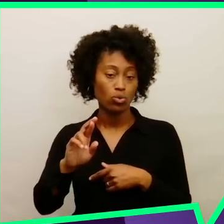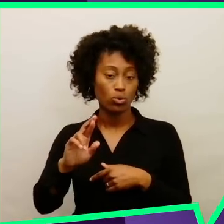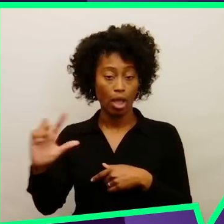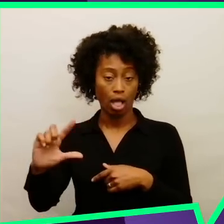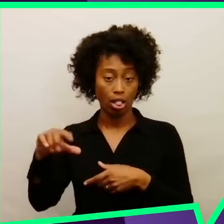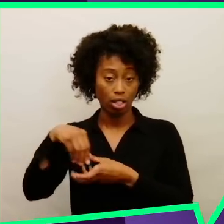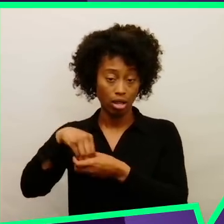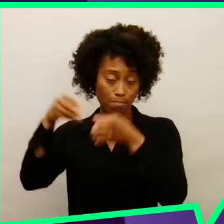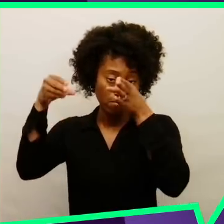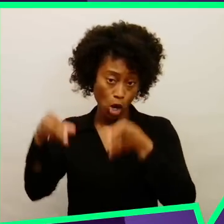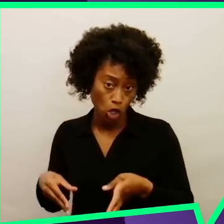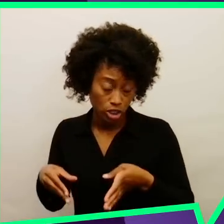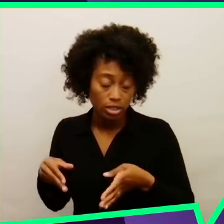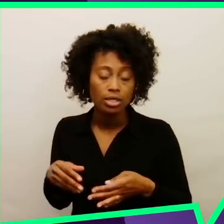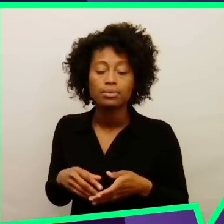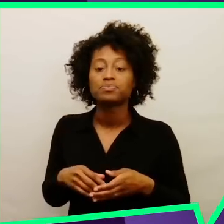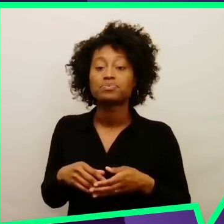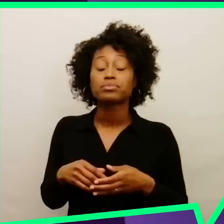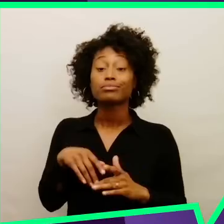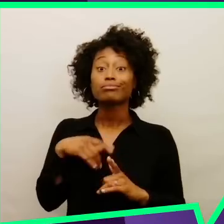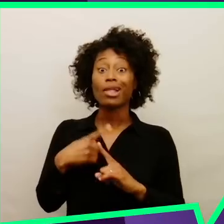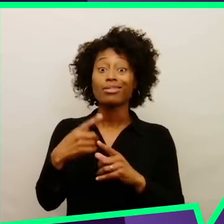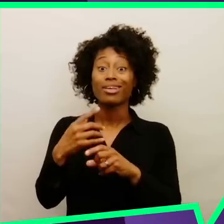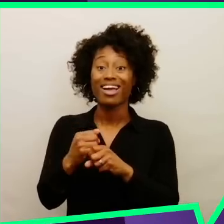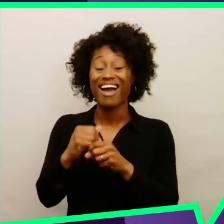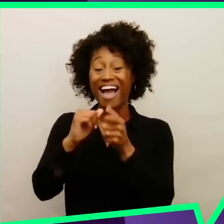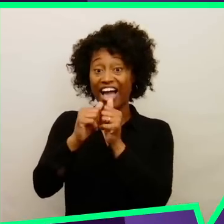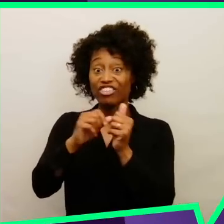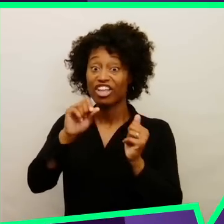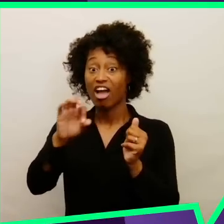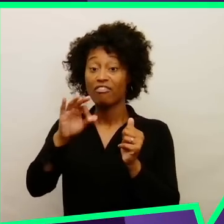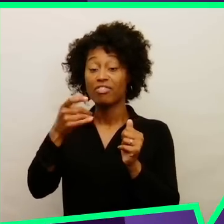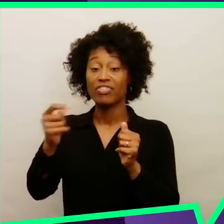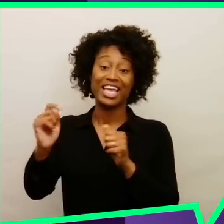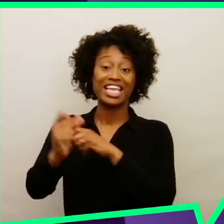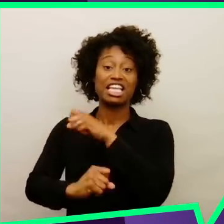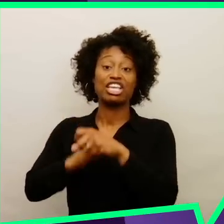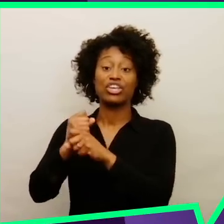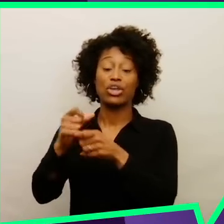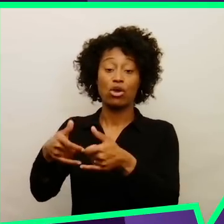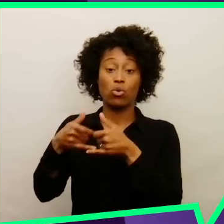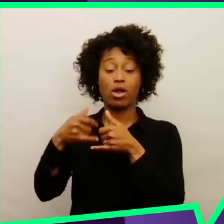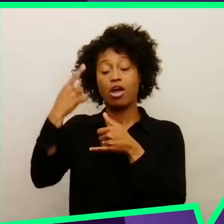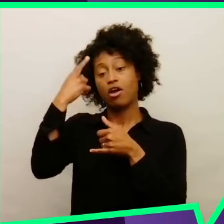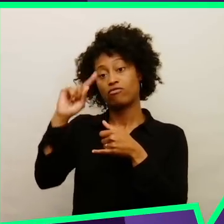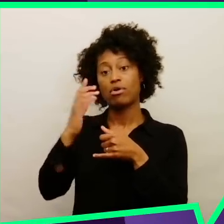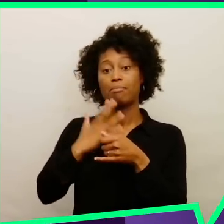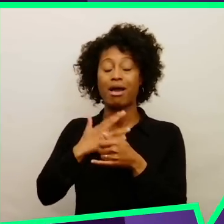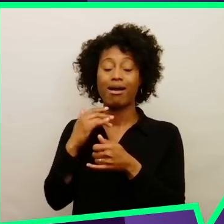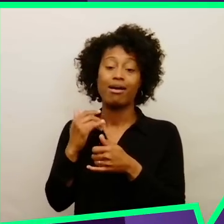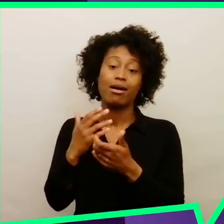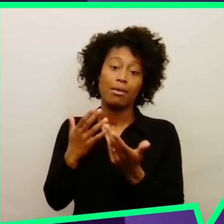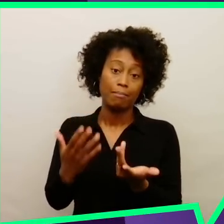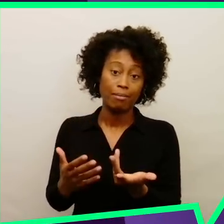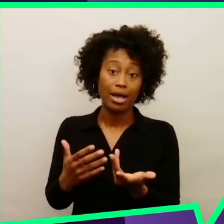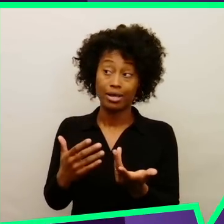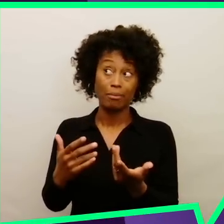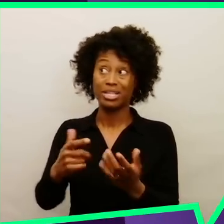And plus, I got the Athlete of the Year Award for my last county, in Monroe.